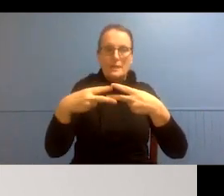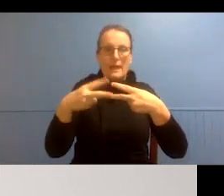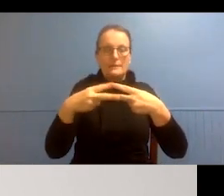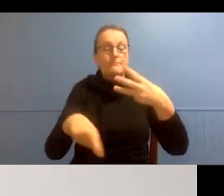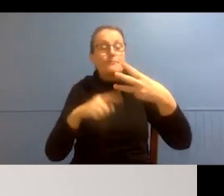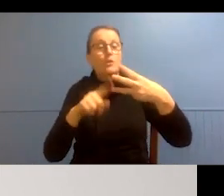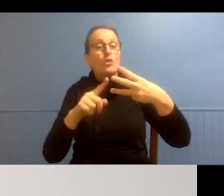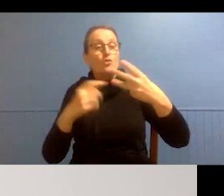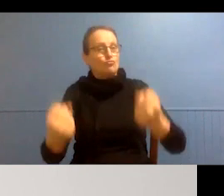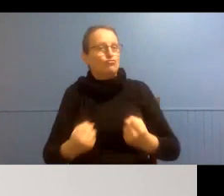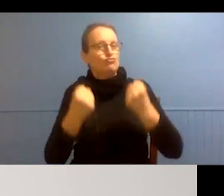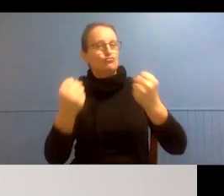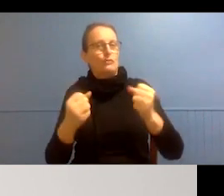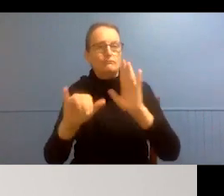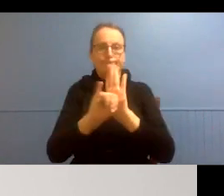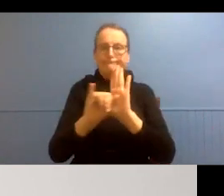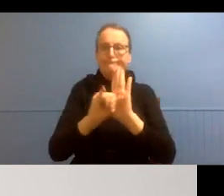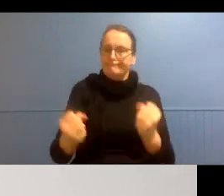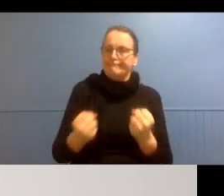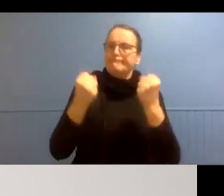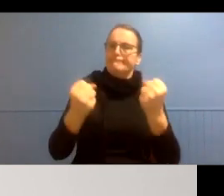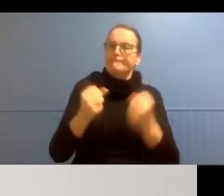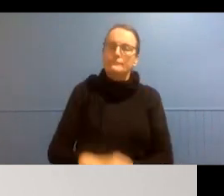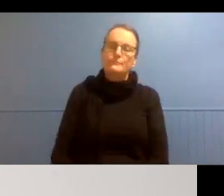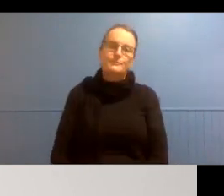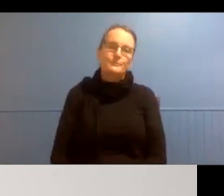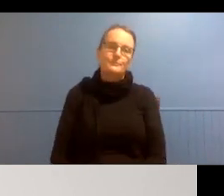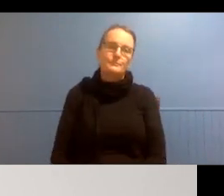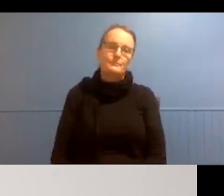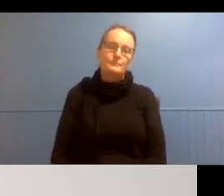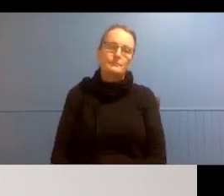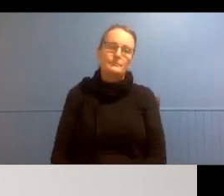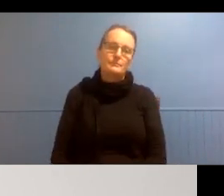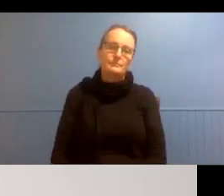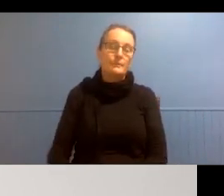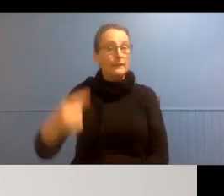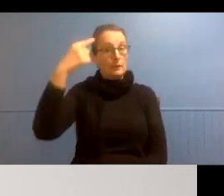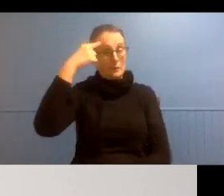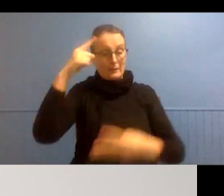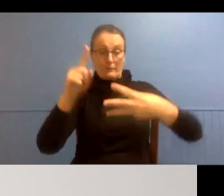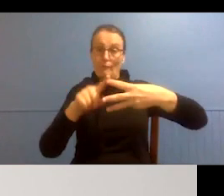strengthen identity. Regarding traditions and practices - we all